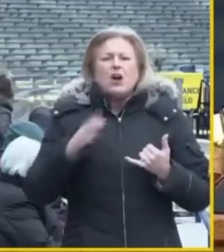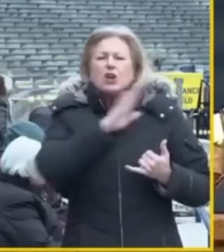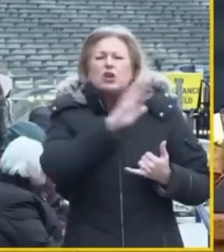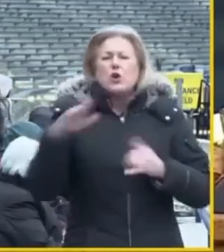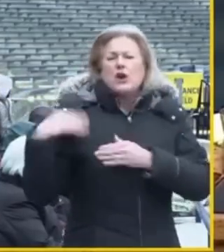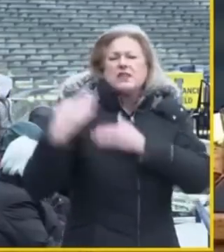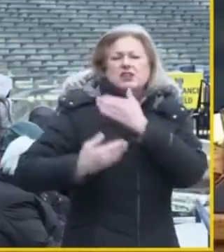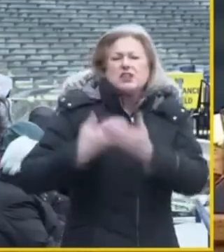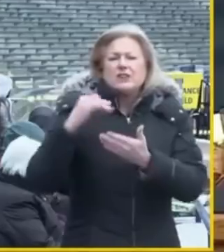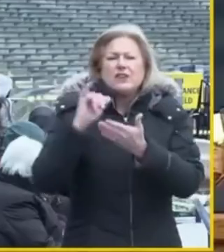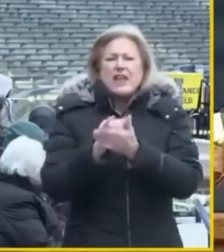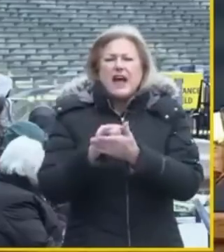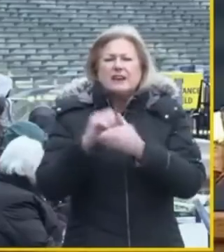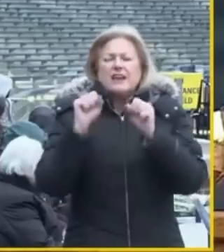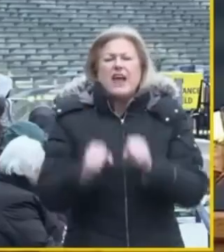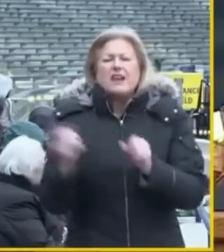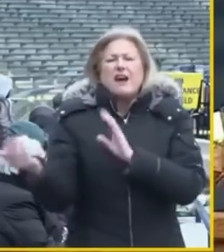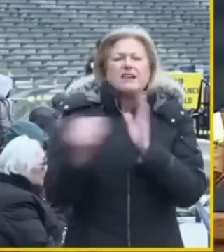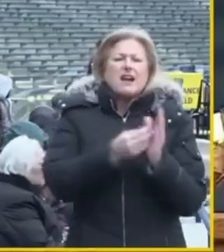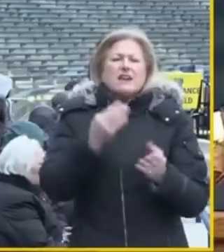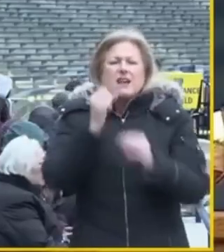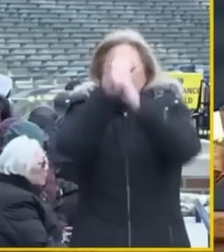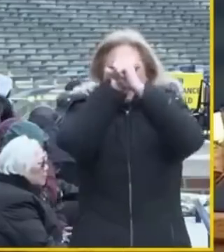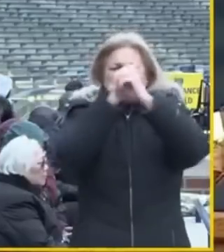that gets to reimagine how we will work,